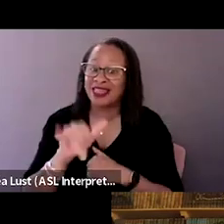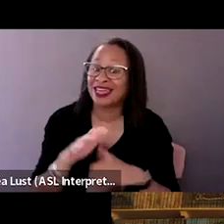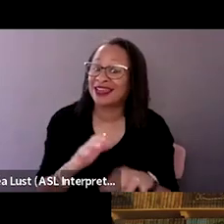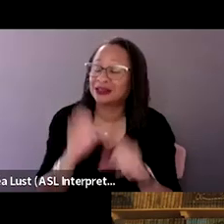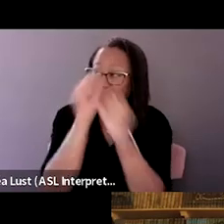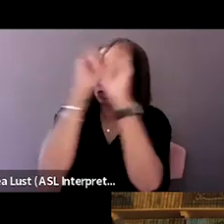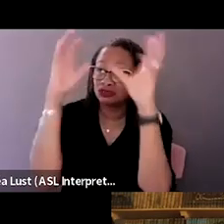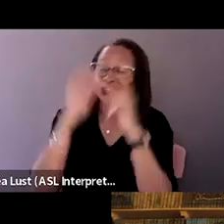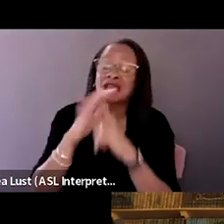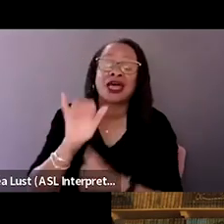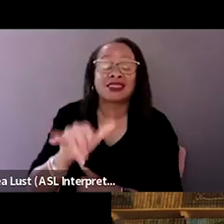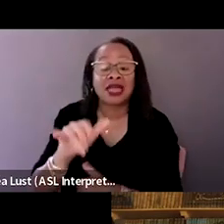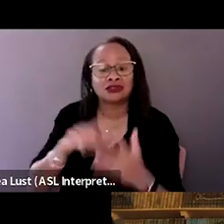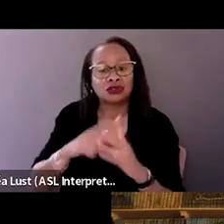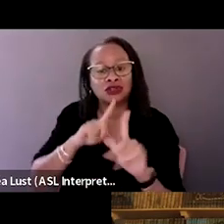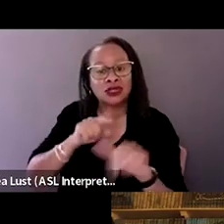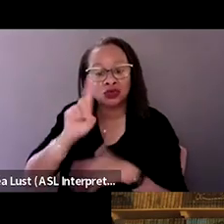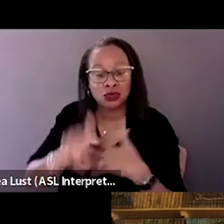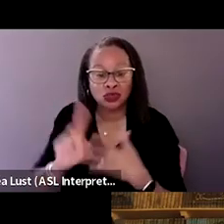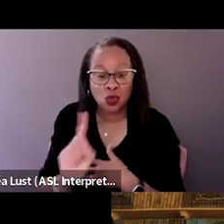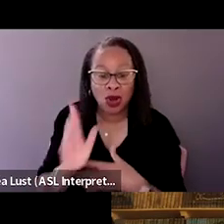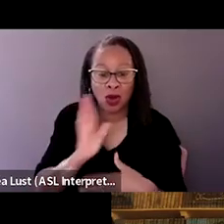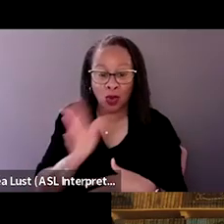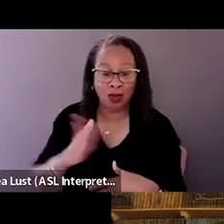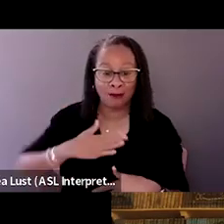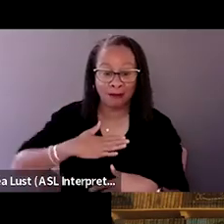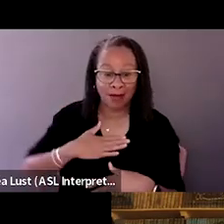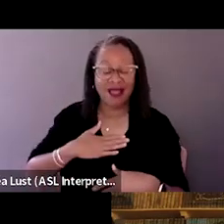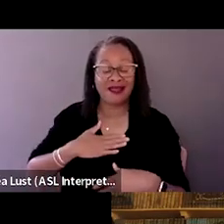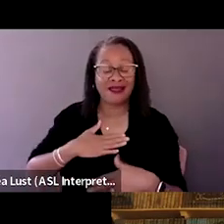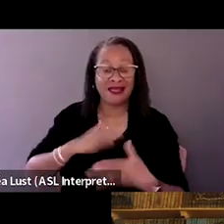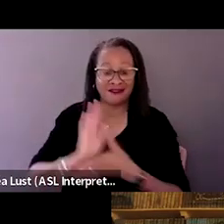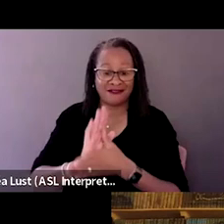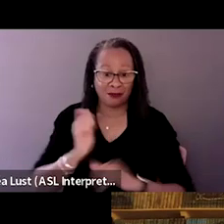some of that question about, you know, where will this film play? Where could this film really be a hit?